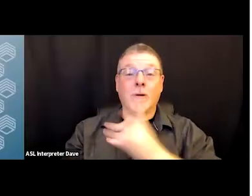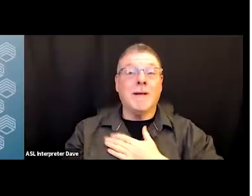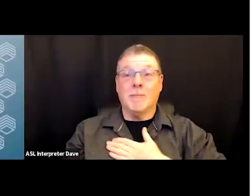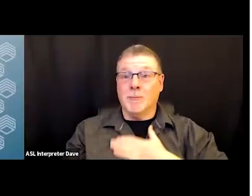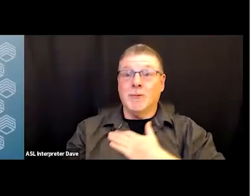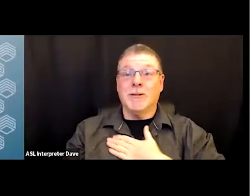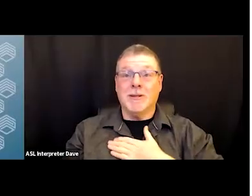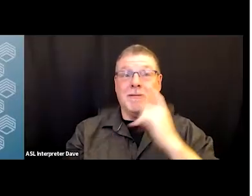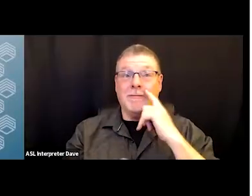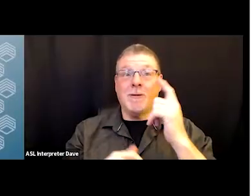and for everybody tuning in.